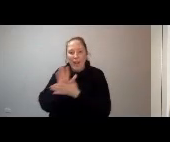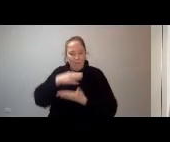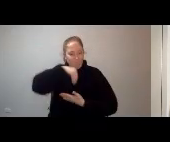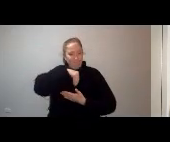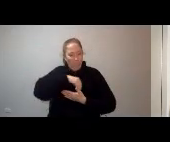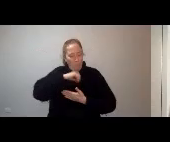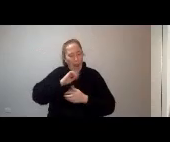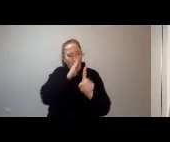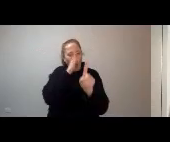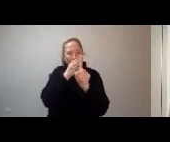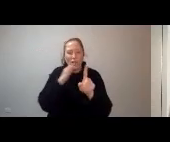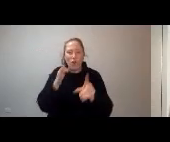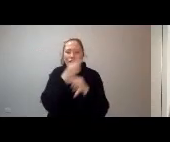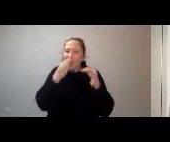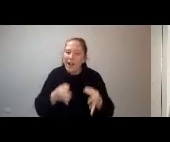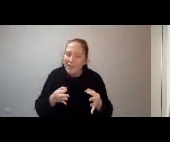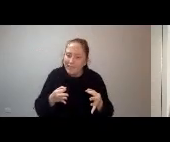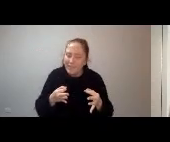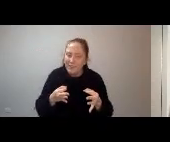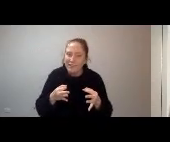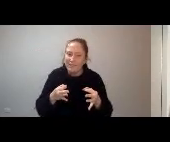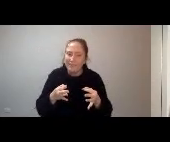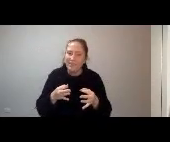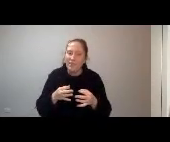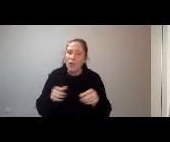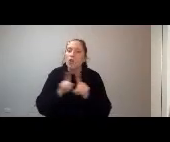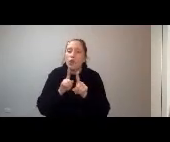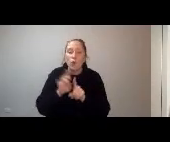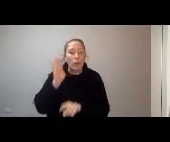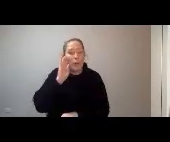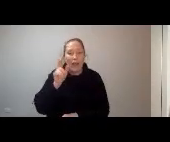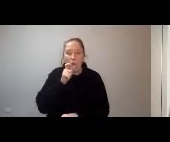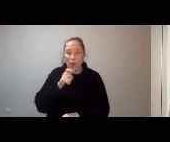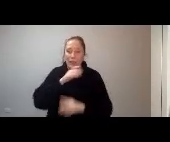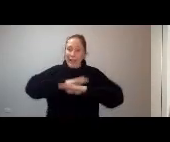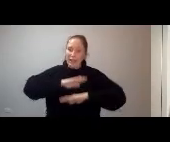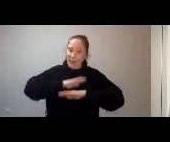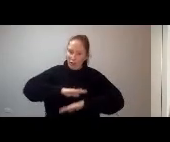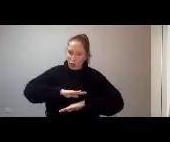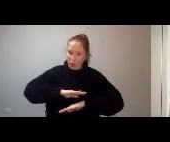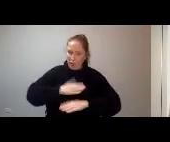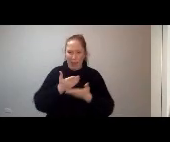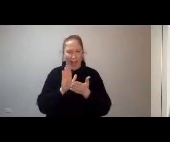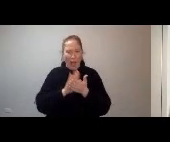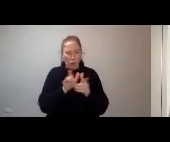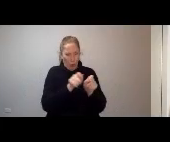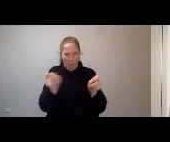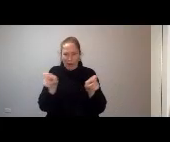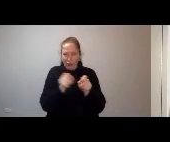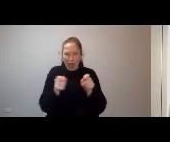We talk about satisfaction, but the problem is if you measure satisfaction, it's really not helpful